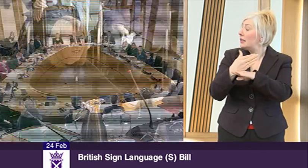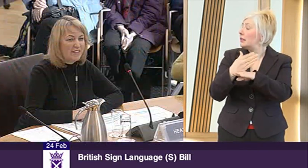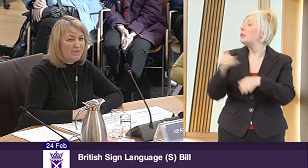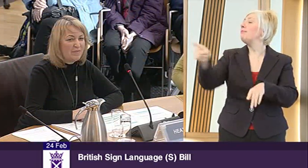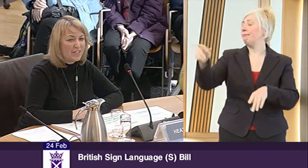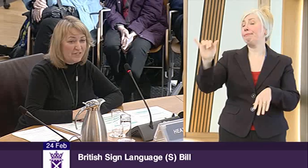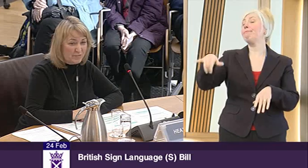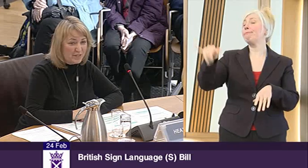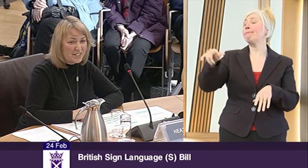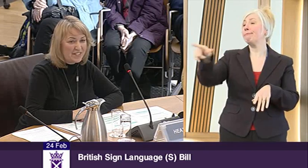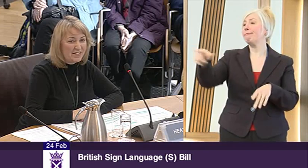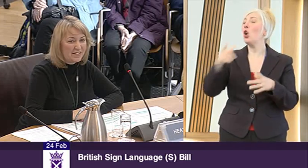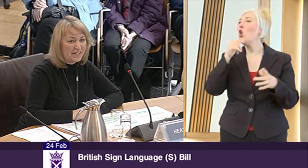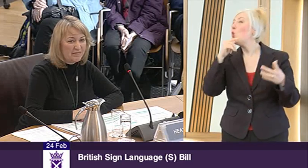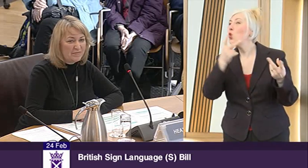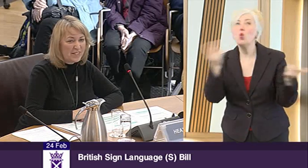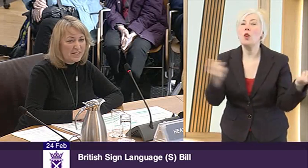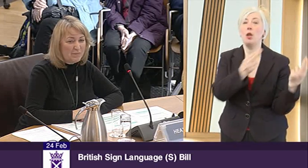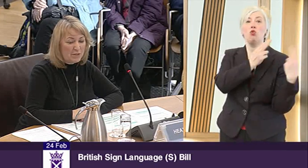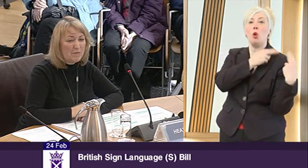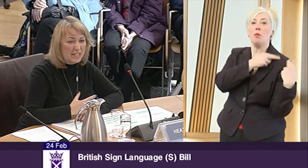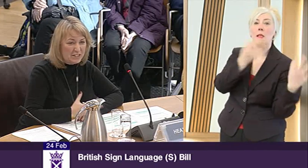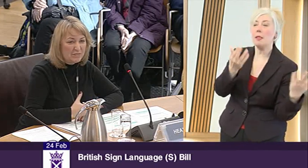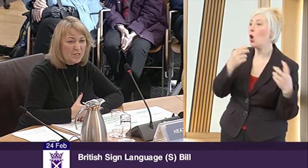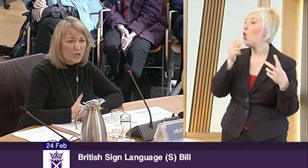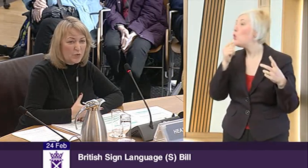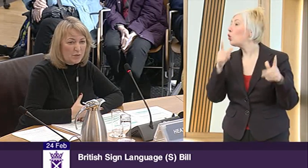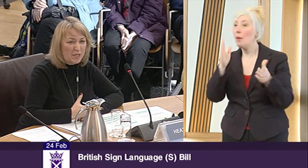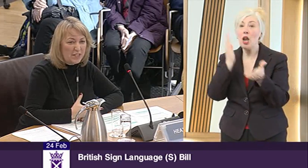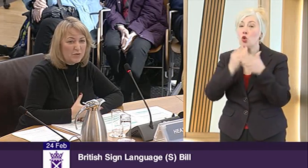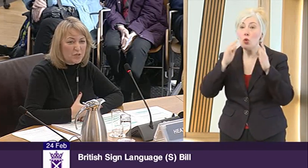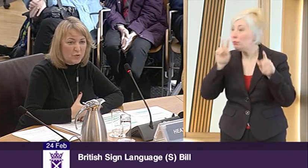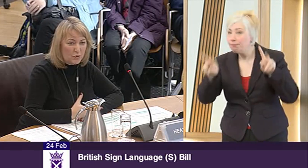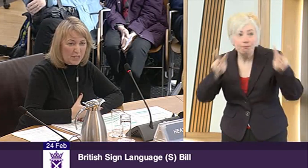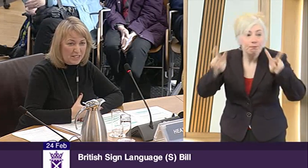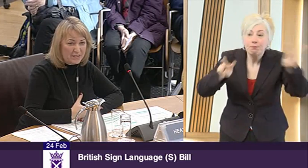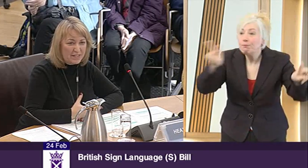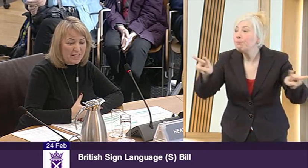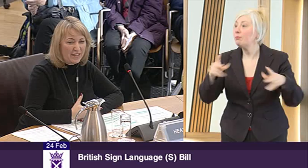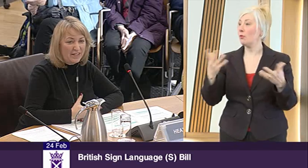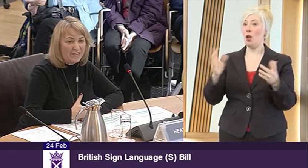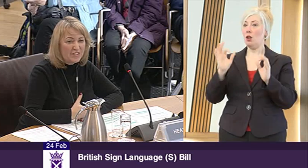Heather Gray: My concern is accountability and keeping the momentum going behind the